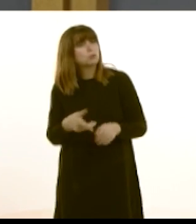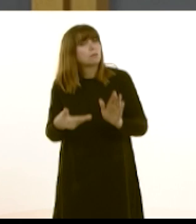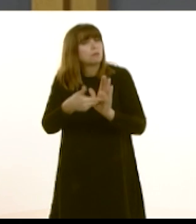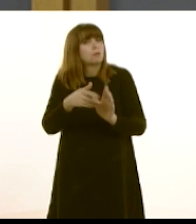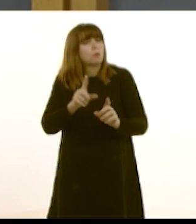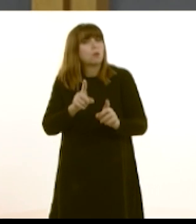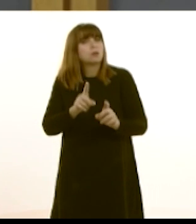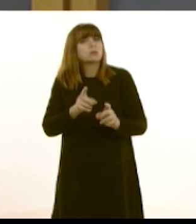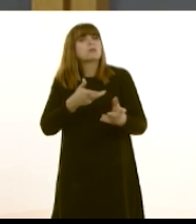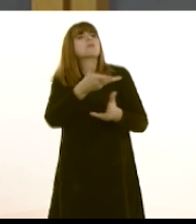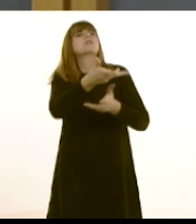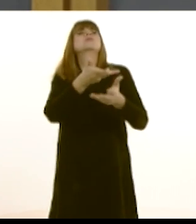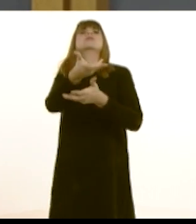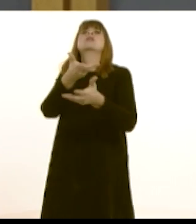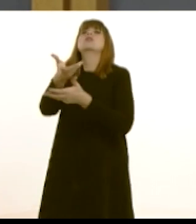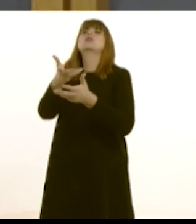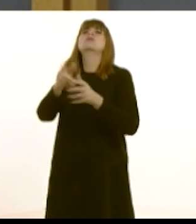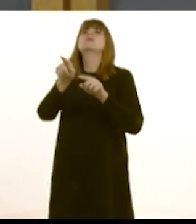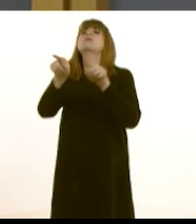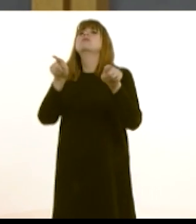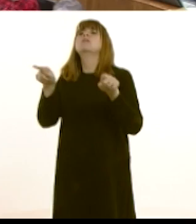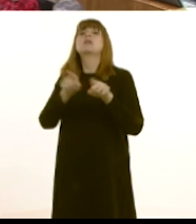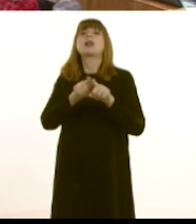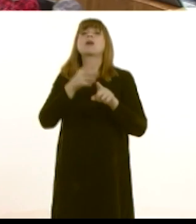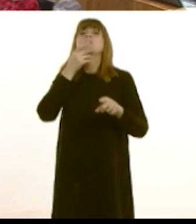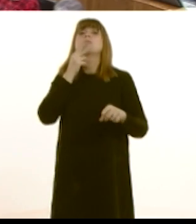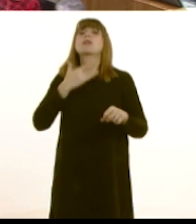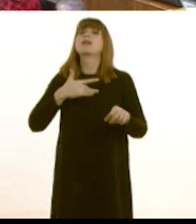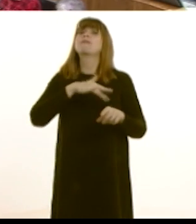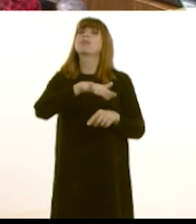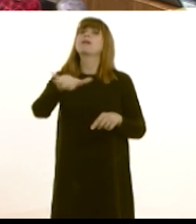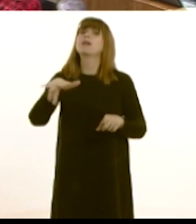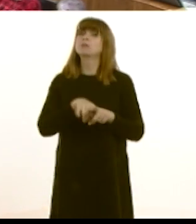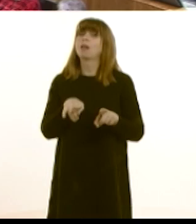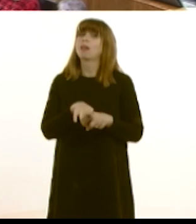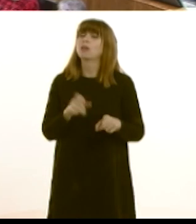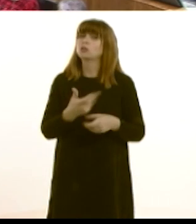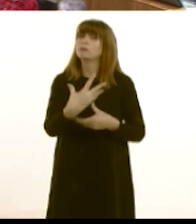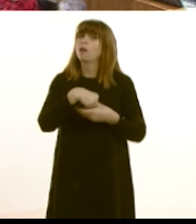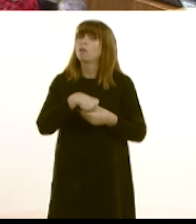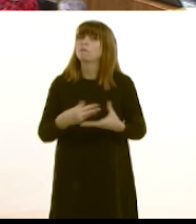stakeholders within those areas, including residents within the community? Carwyn Jones: Thatís right.